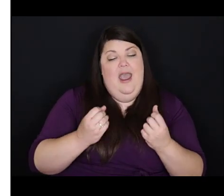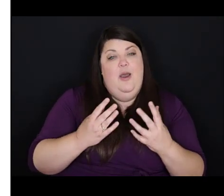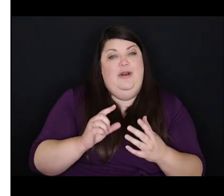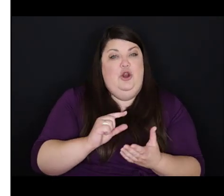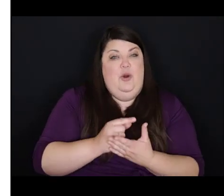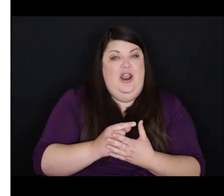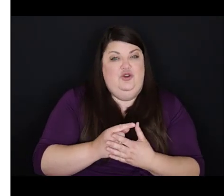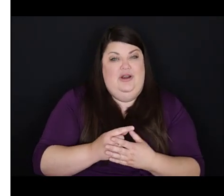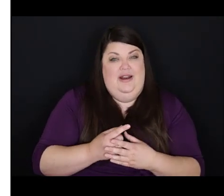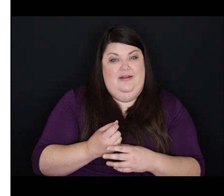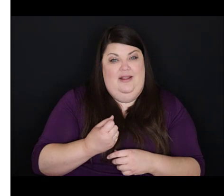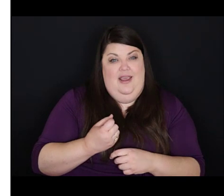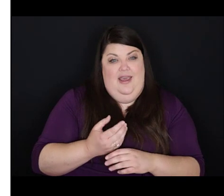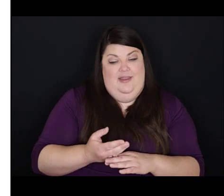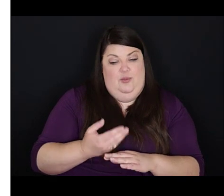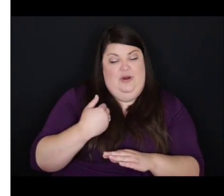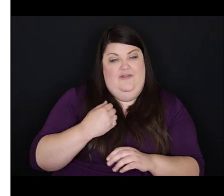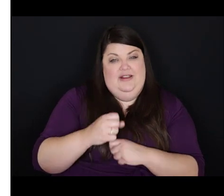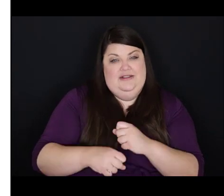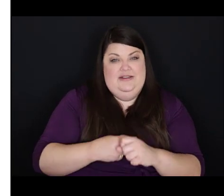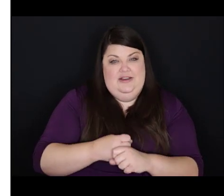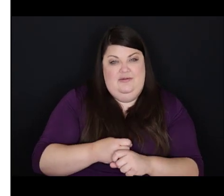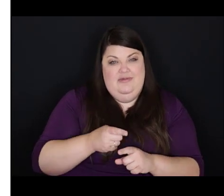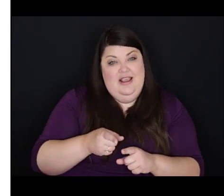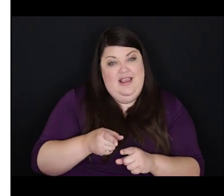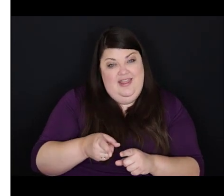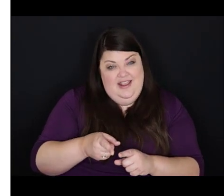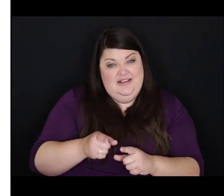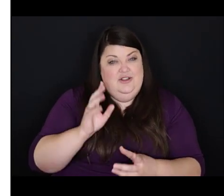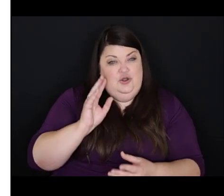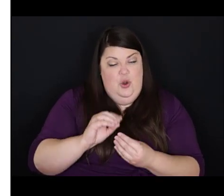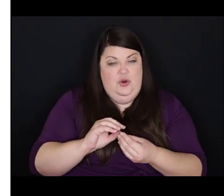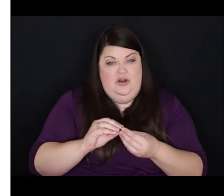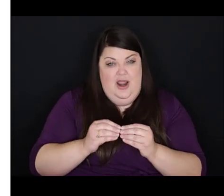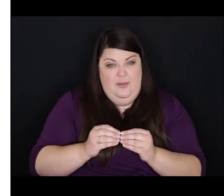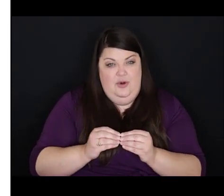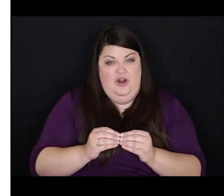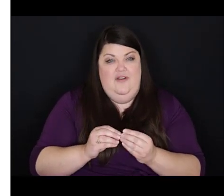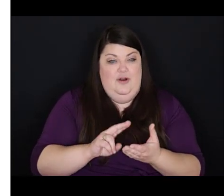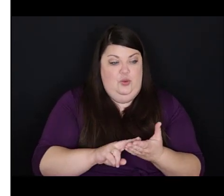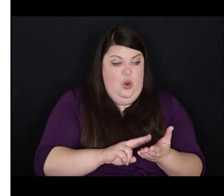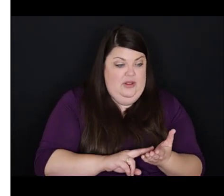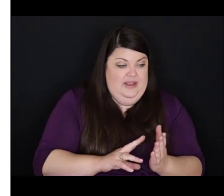These are the total number of enrollees and graduates of the universities’ VR